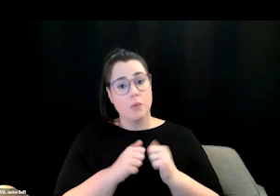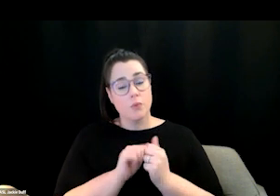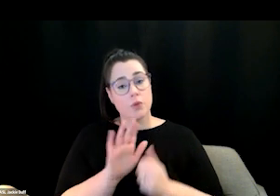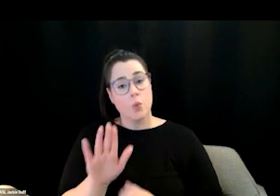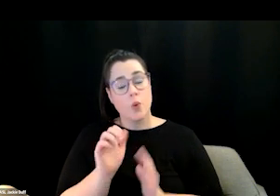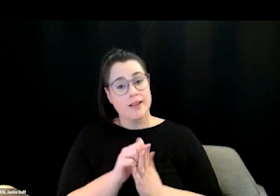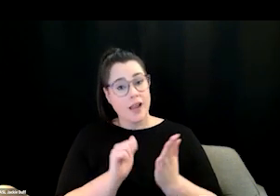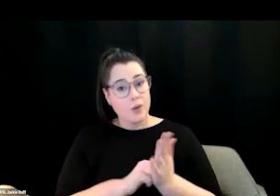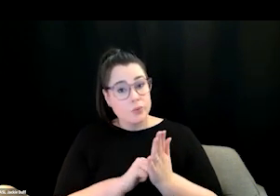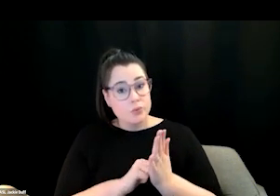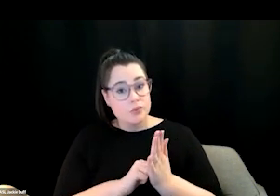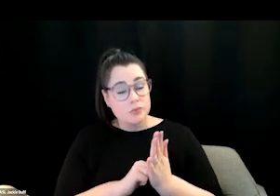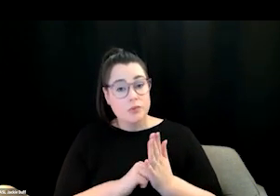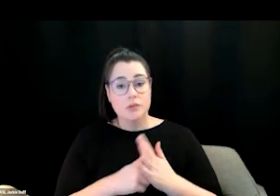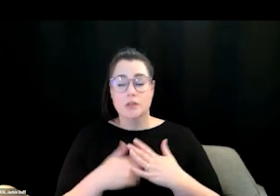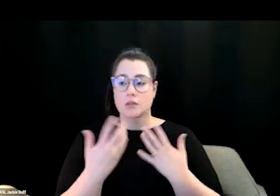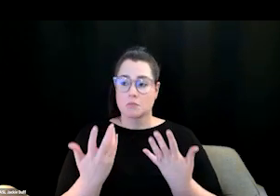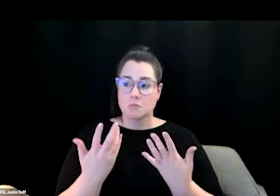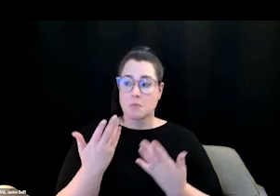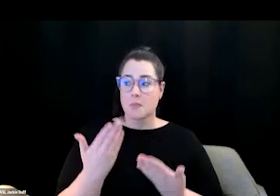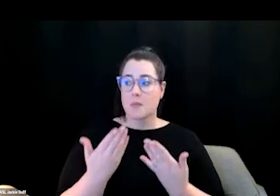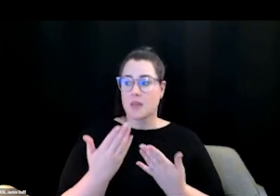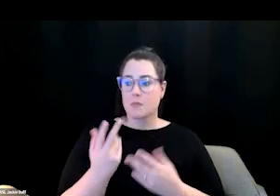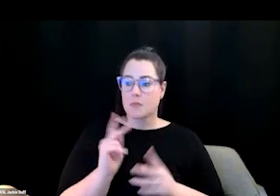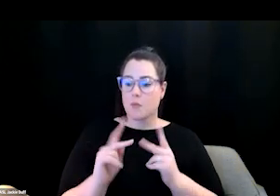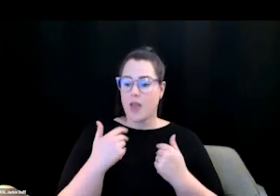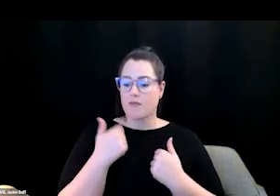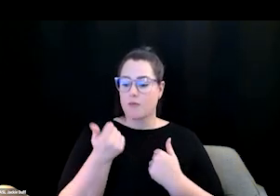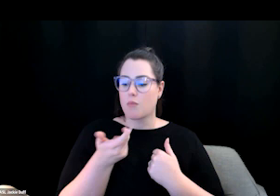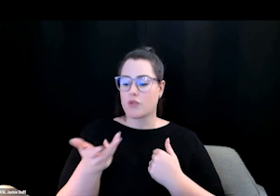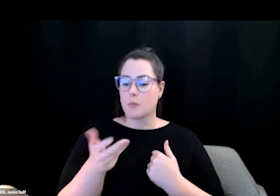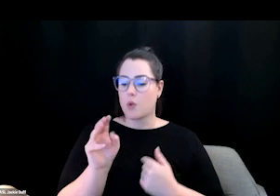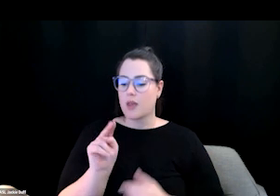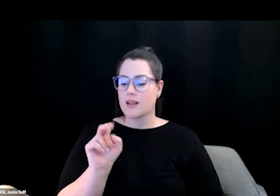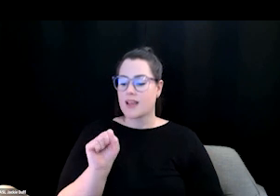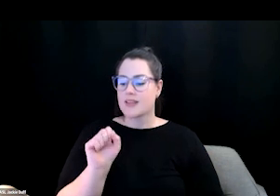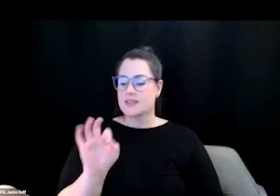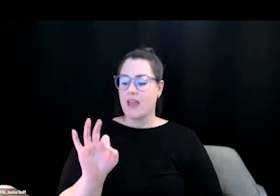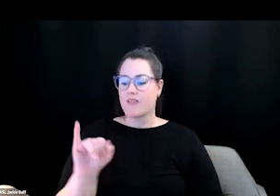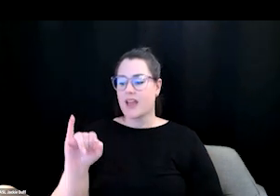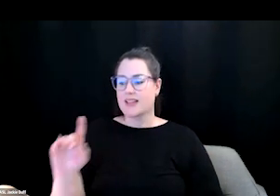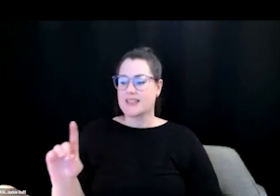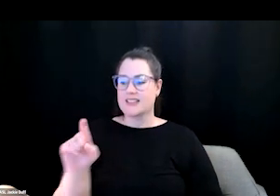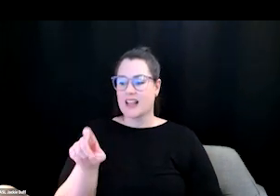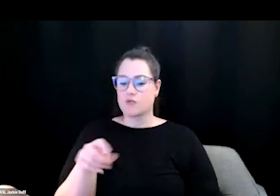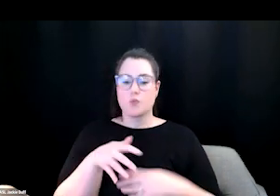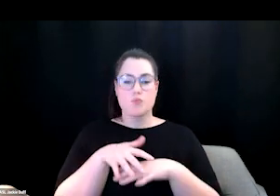We have issues where people have multiple NSF IDs. They need to be merged. That takes a couple of business days to fix.